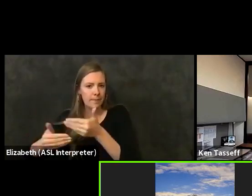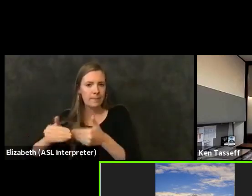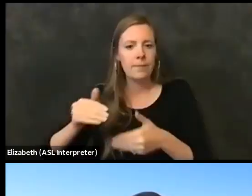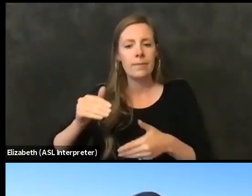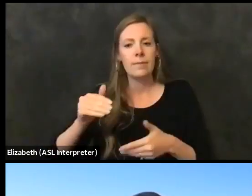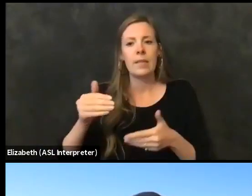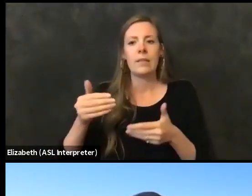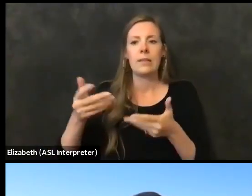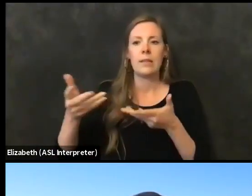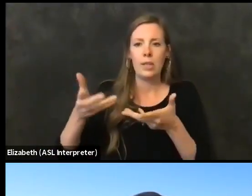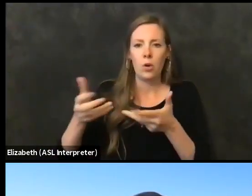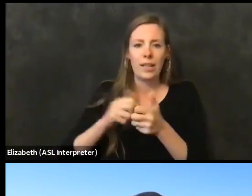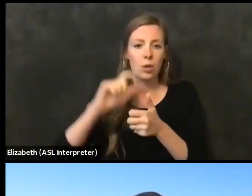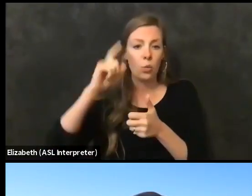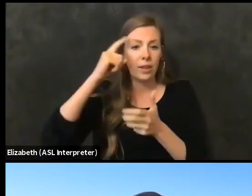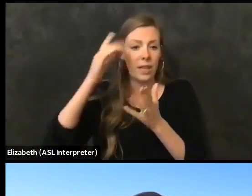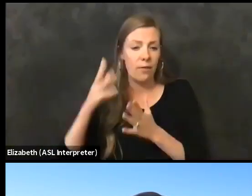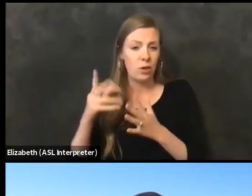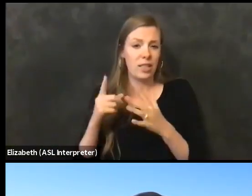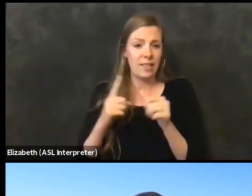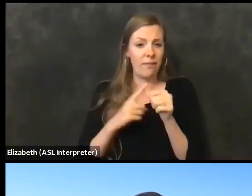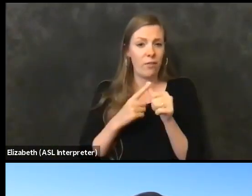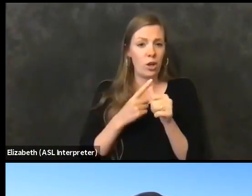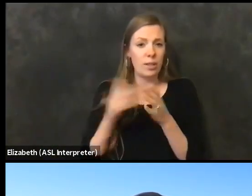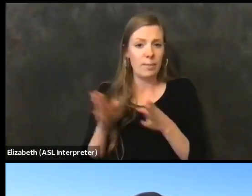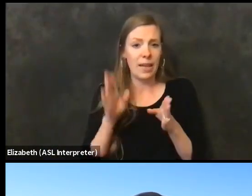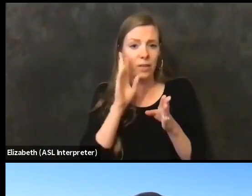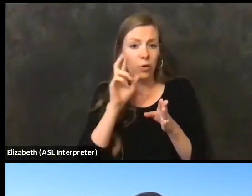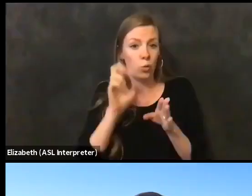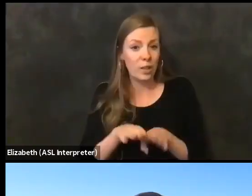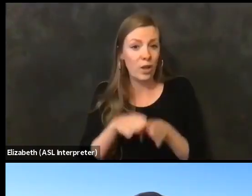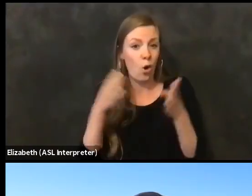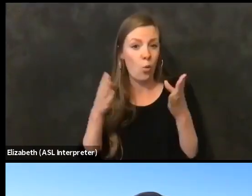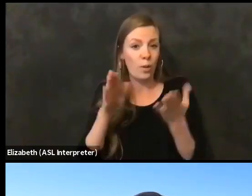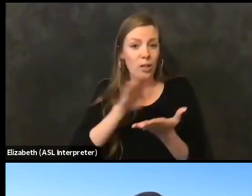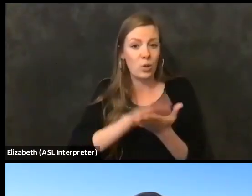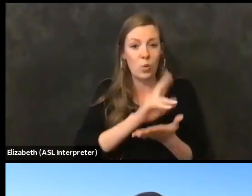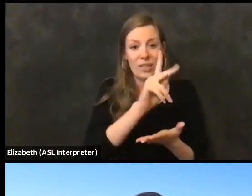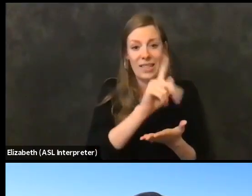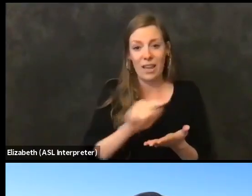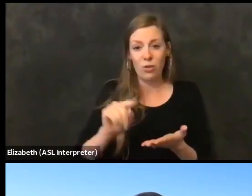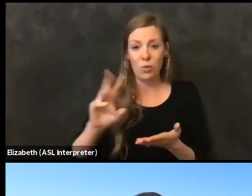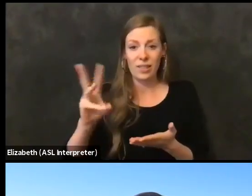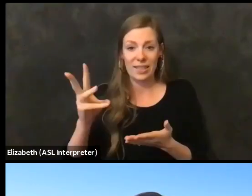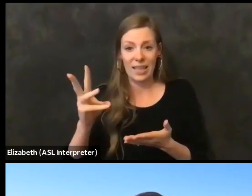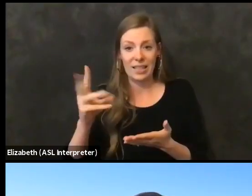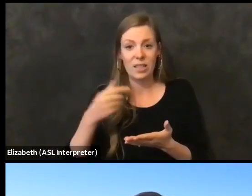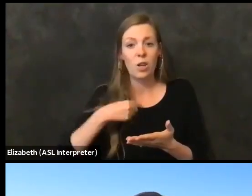governor's initial plans for reopening schools K through six. We do anticipate that there will be a deal